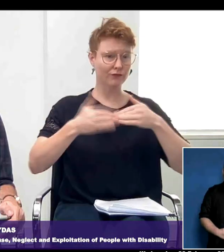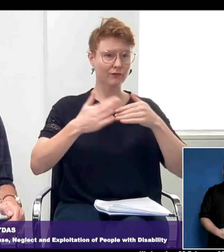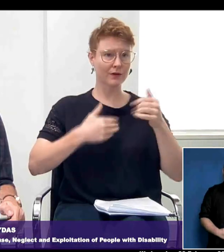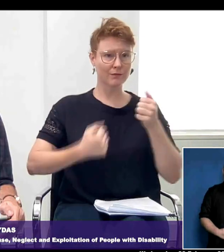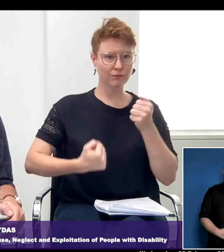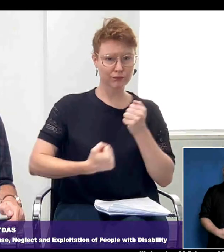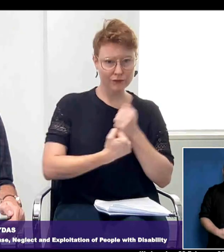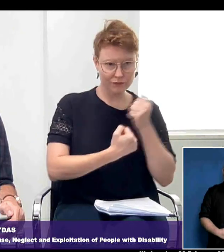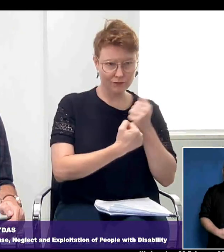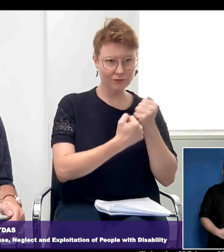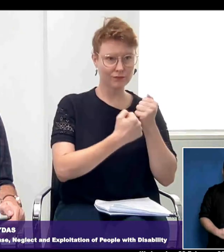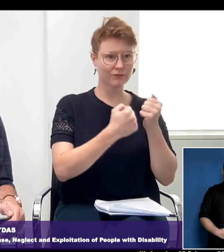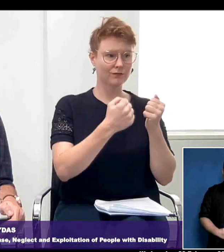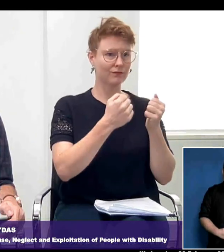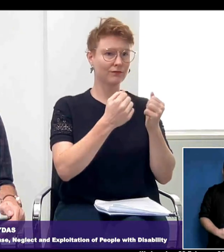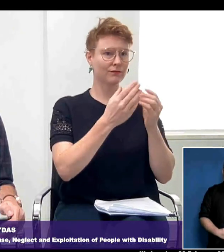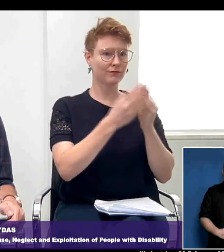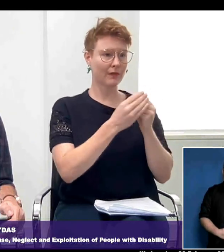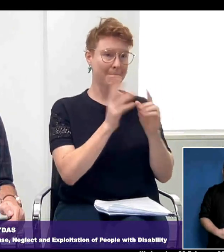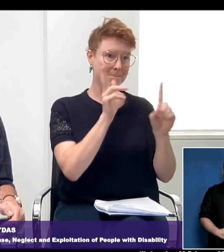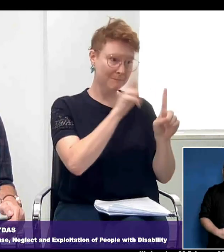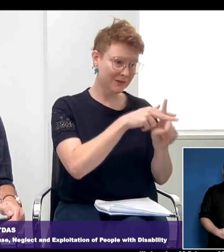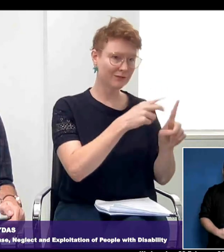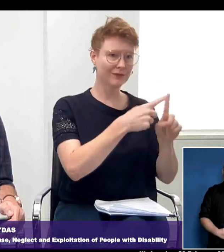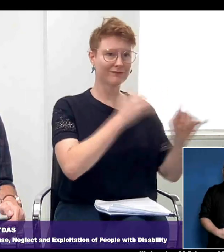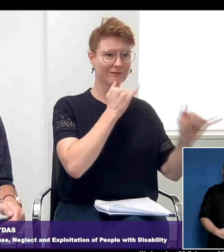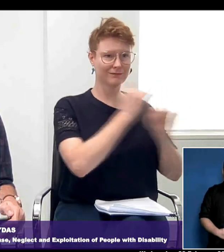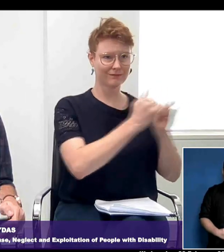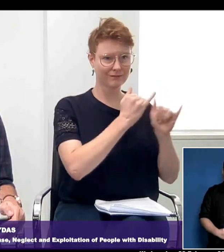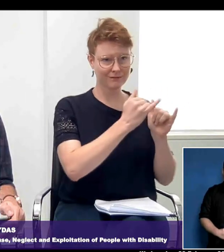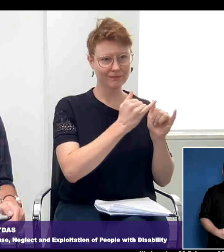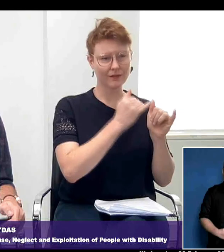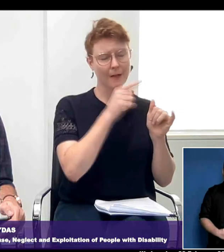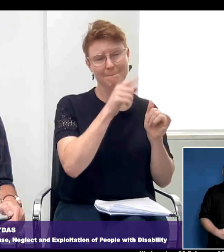different opportunities and offered the young person to help them apply for the